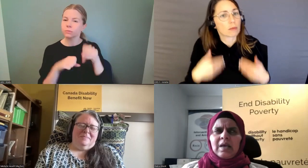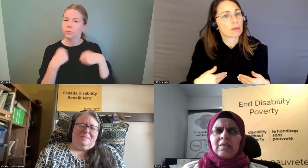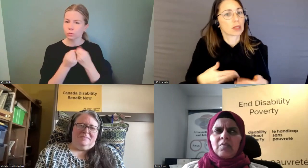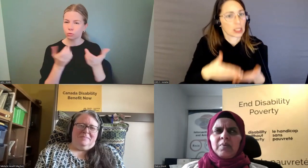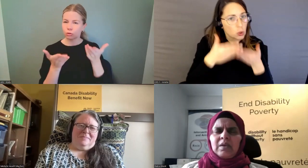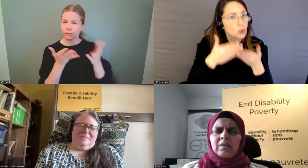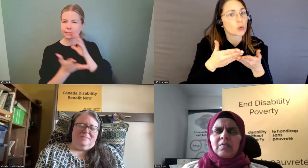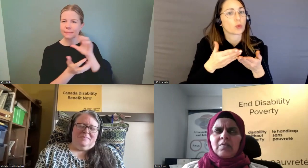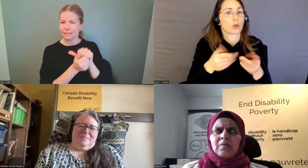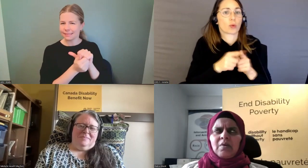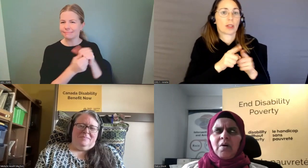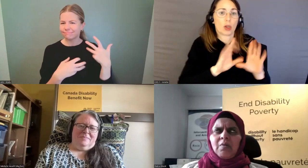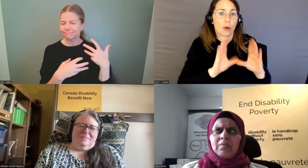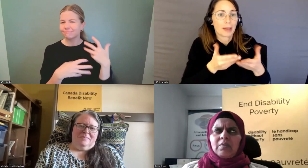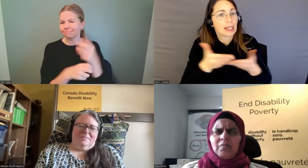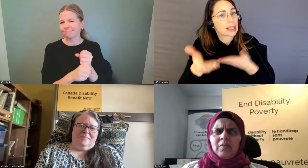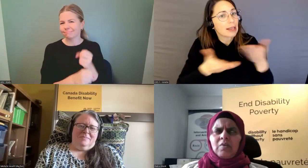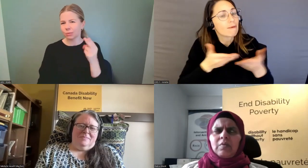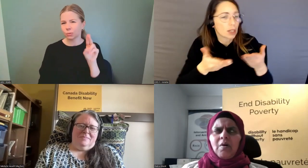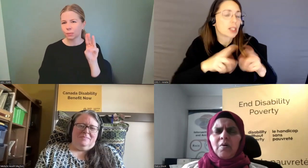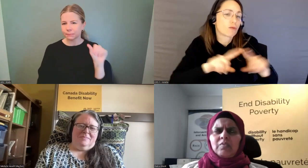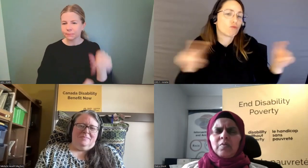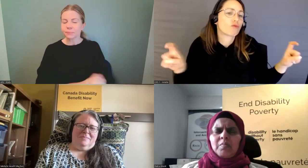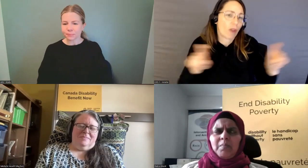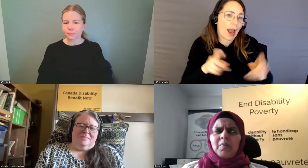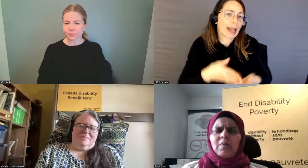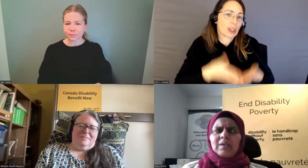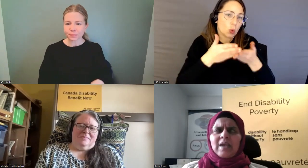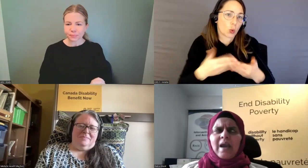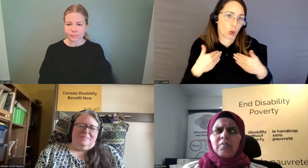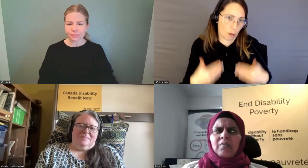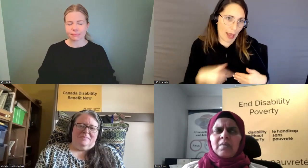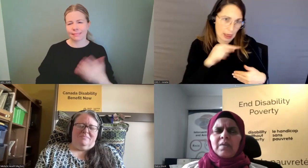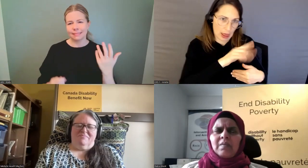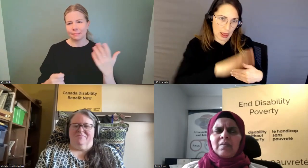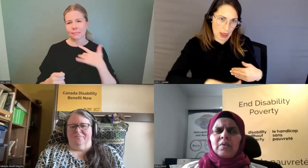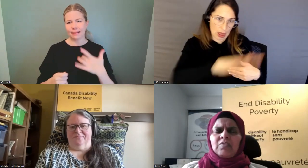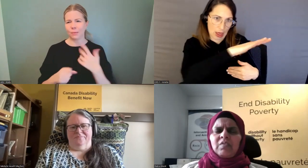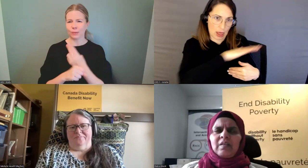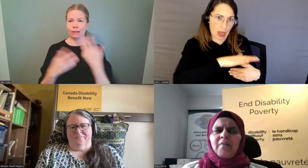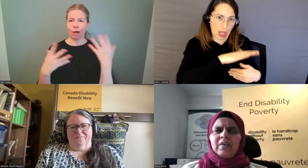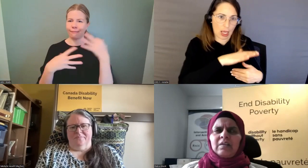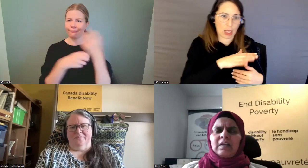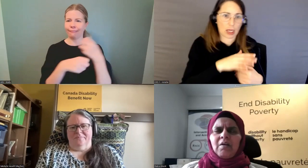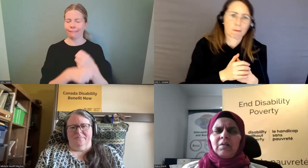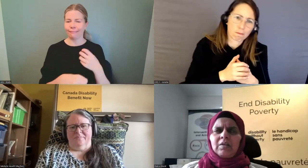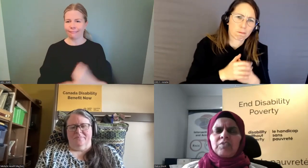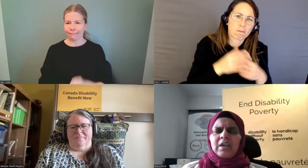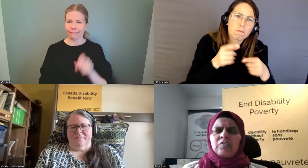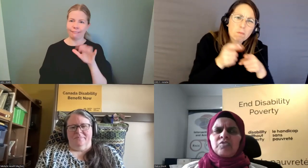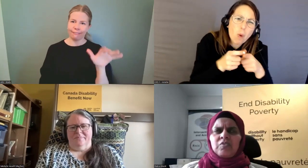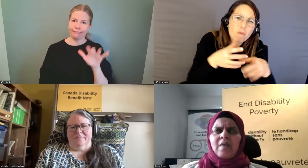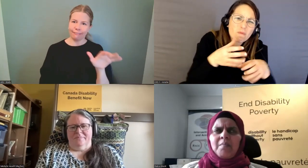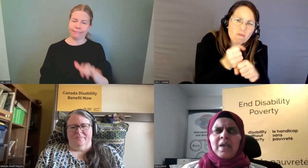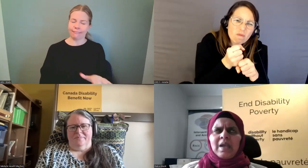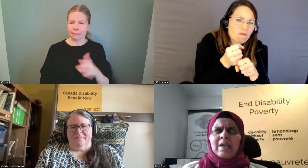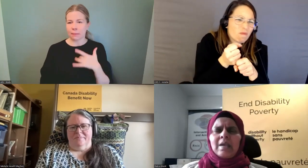NOBODY -- WE DON'T ALWAYS REMEMBER WHAT THE ACRONYM IS, SO WE JUST LOVINGLY CALL IT H-U-M-A